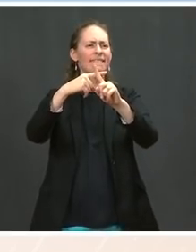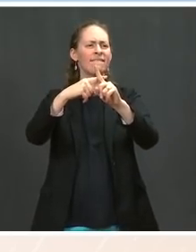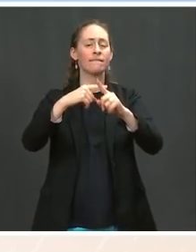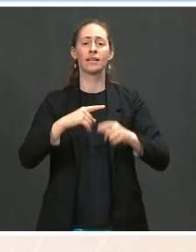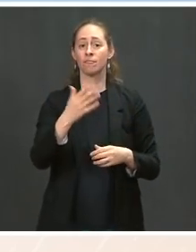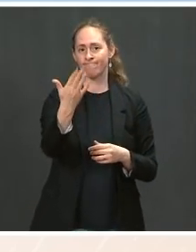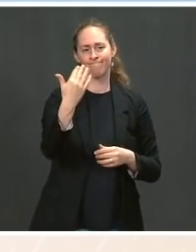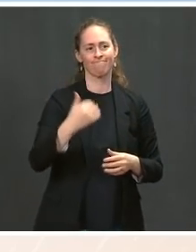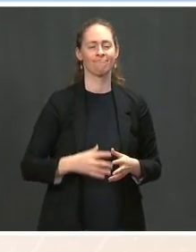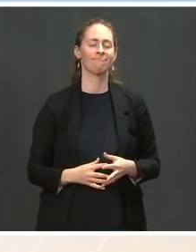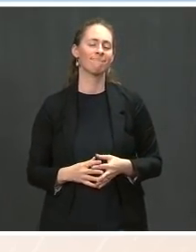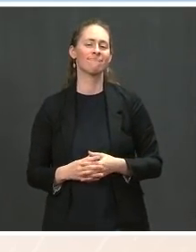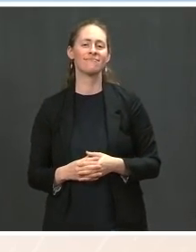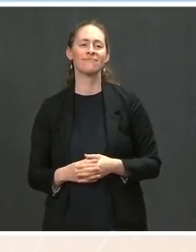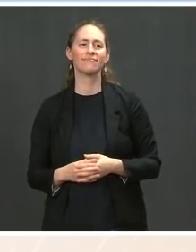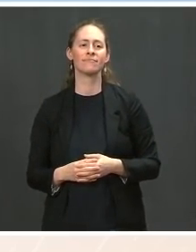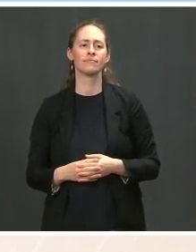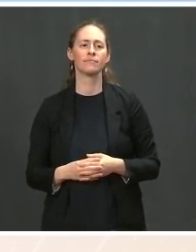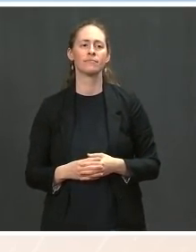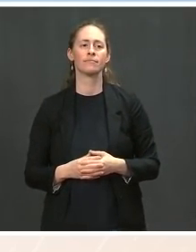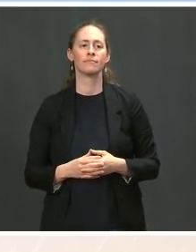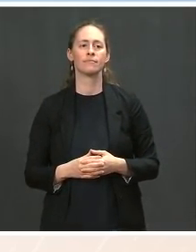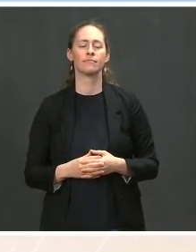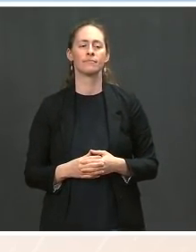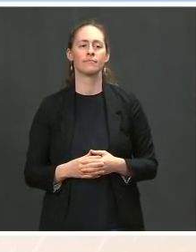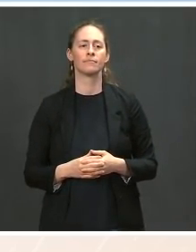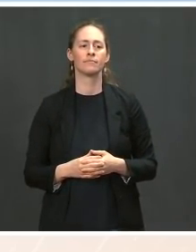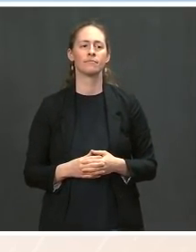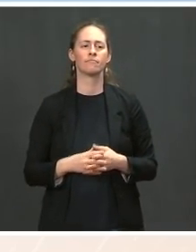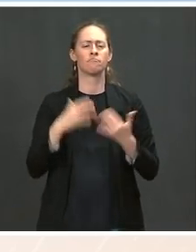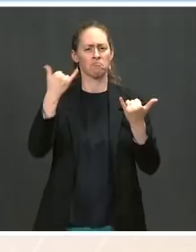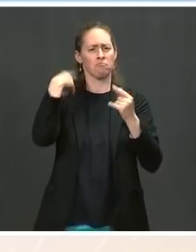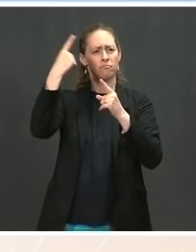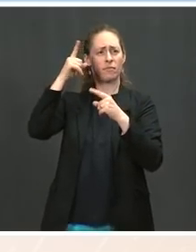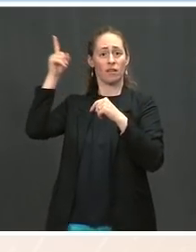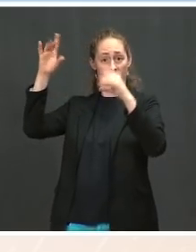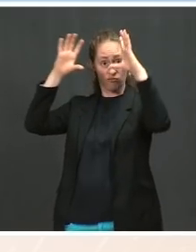The Press: Has the President selected somebody to fill that senior AAPI role?